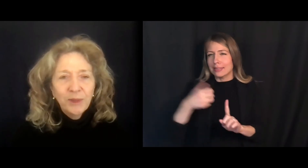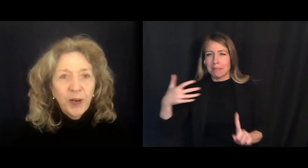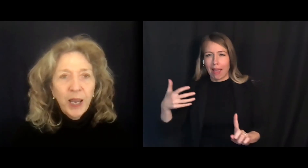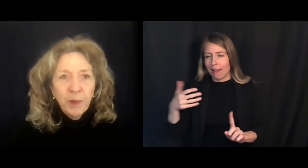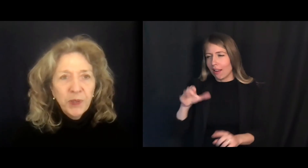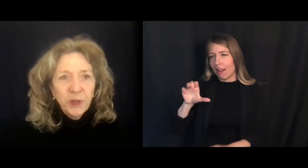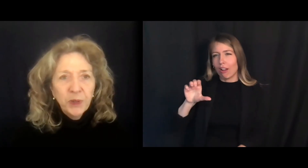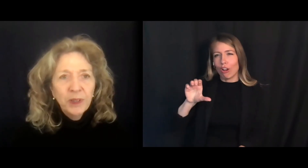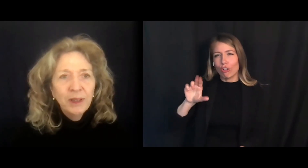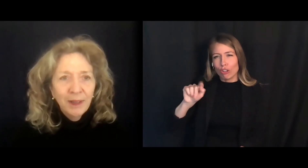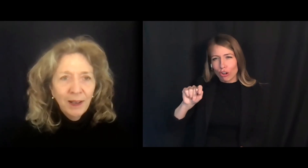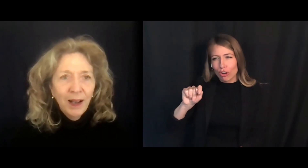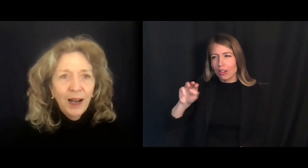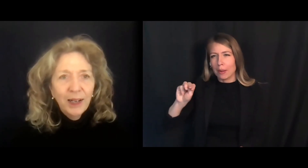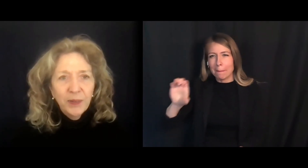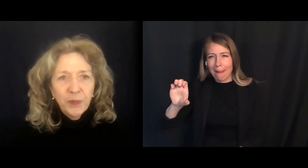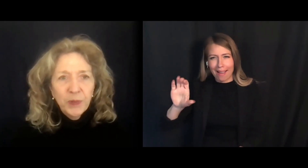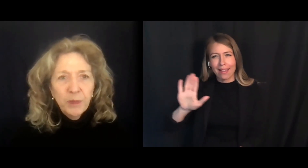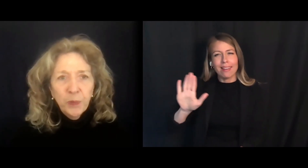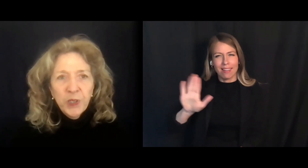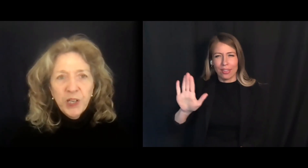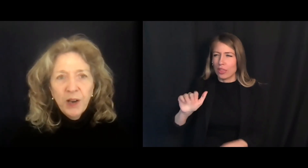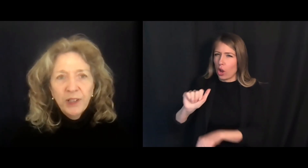We were able to reach out